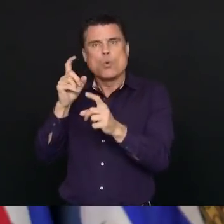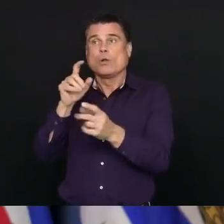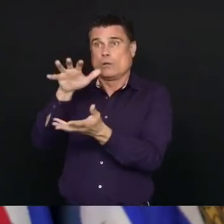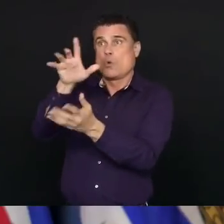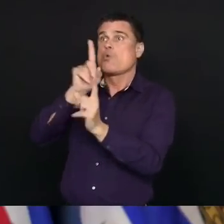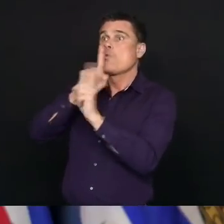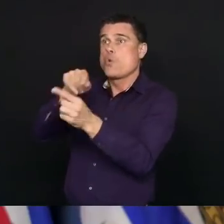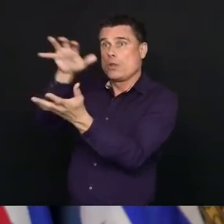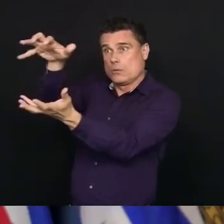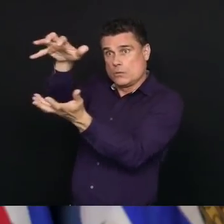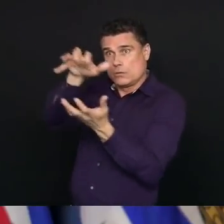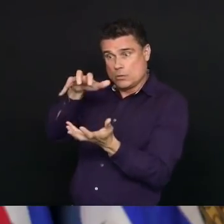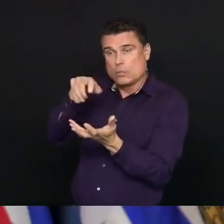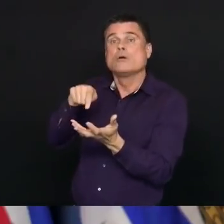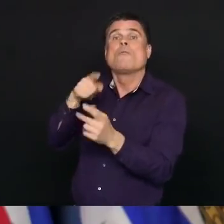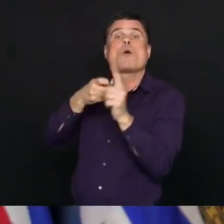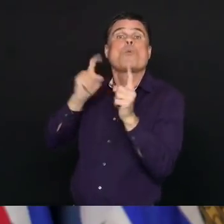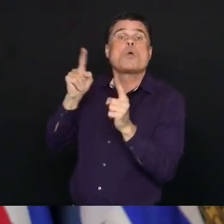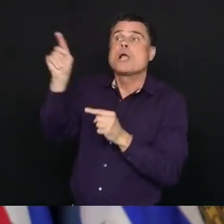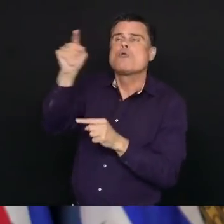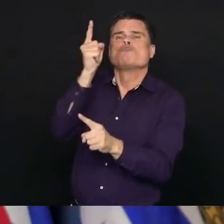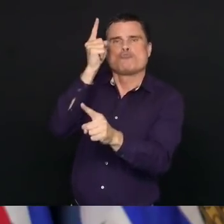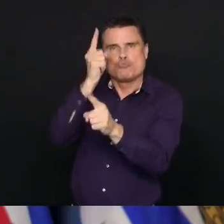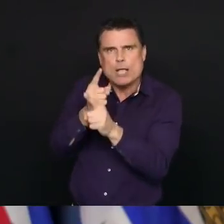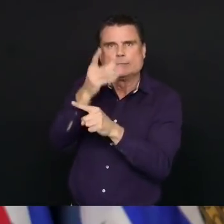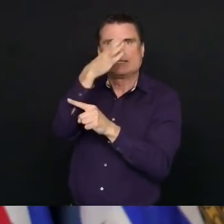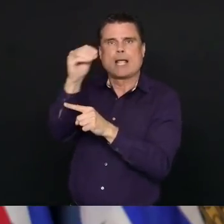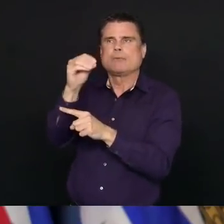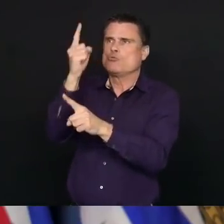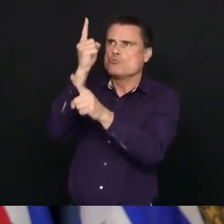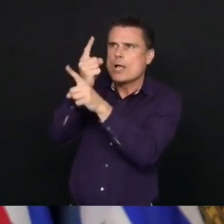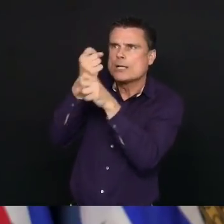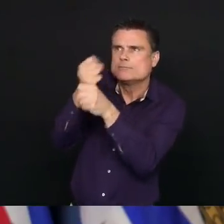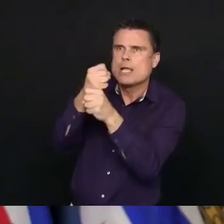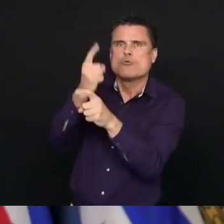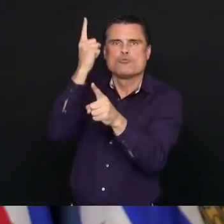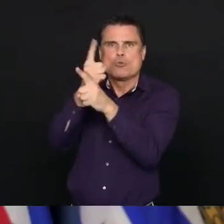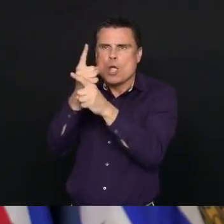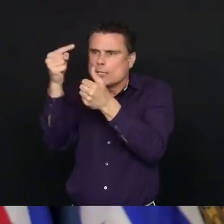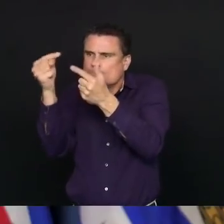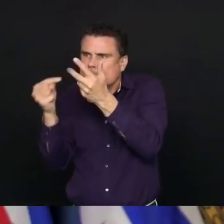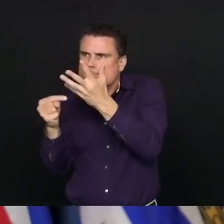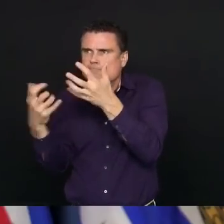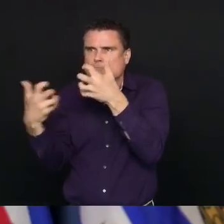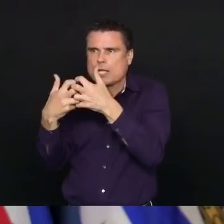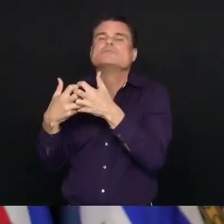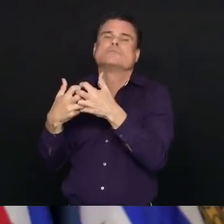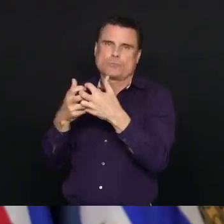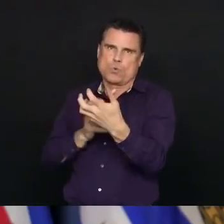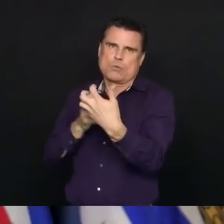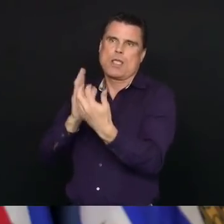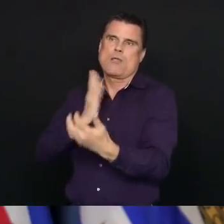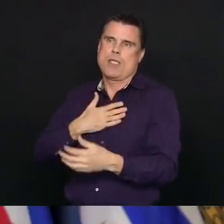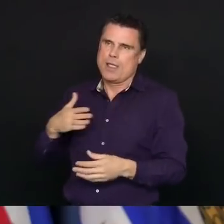I can tell you at the federal level. The provincial level Normans numbers of contributors are working on this question of ensuring that healthcare